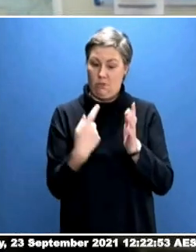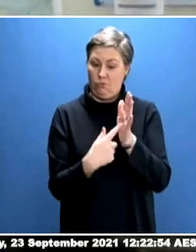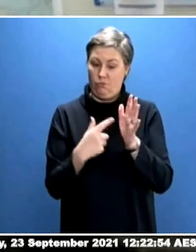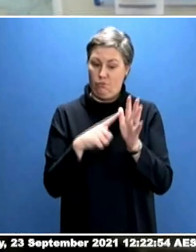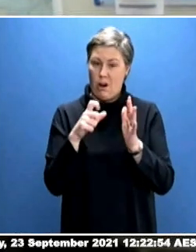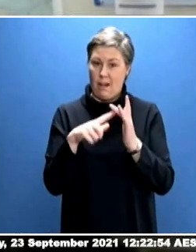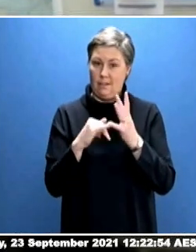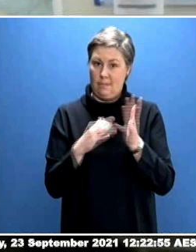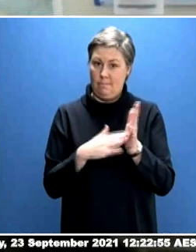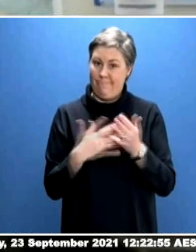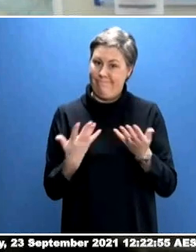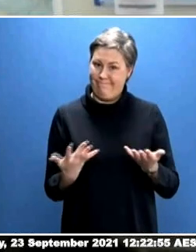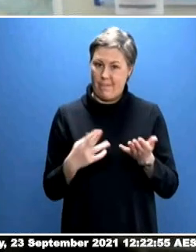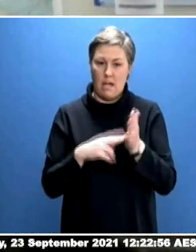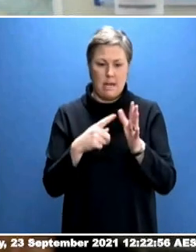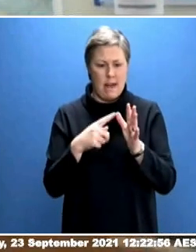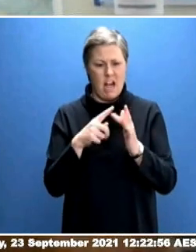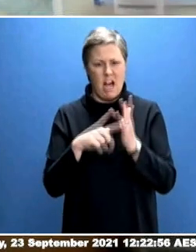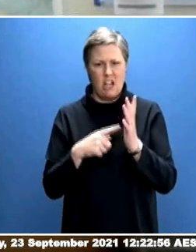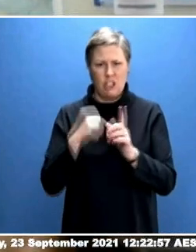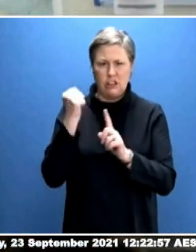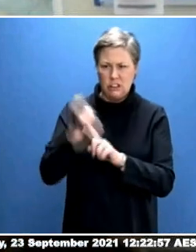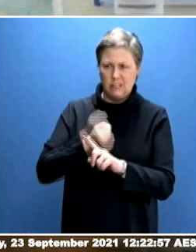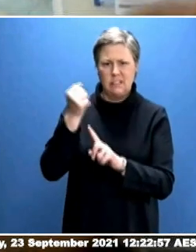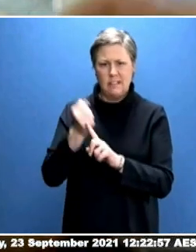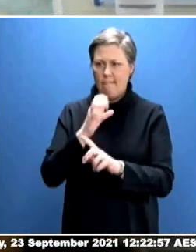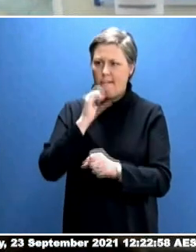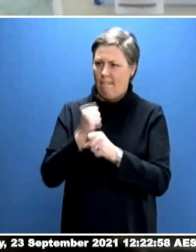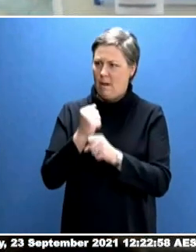for a strategy, government strategy to address racism.